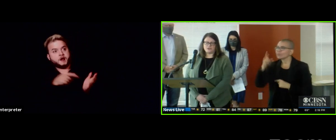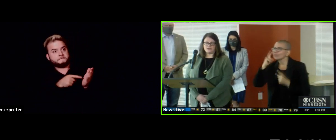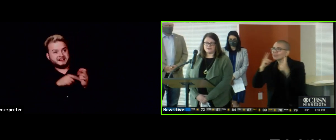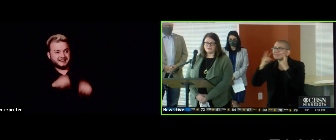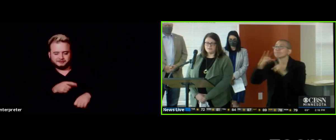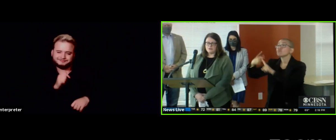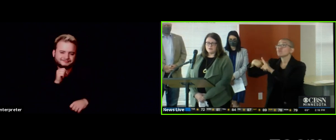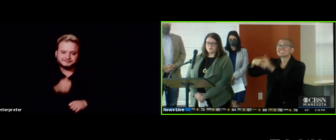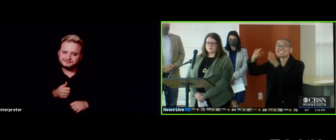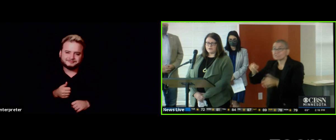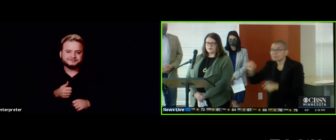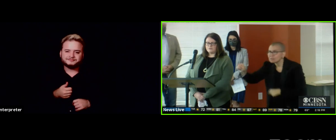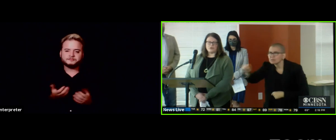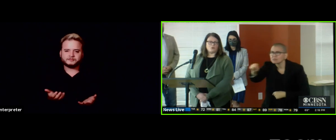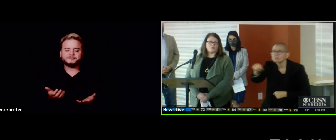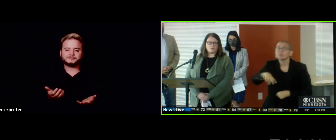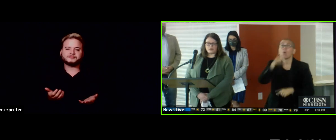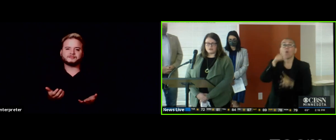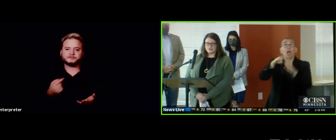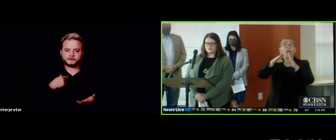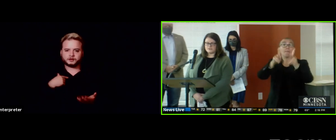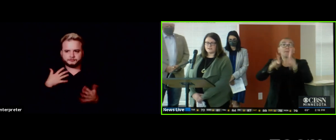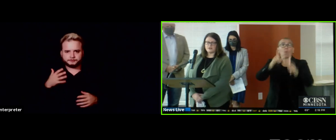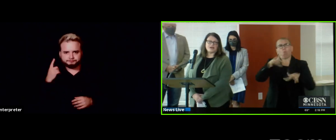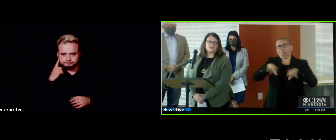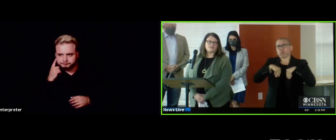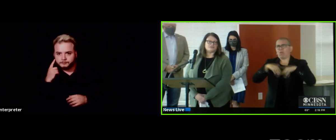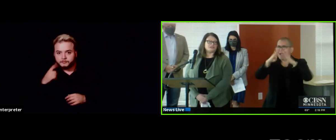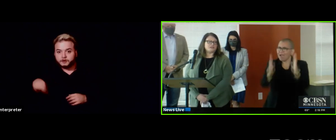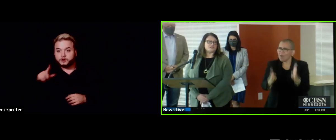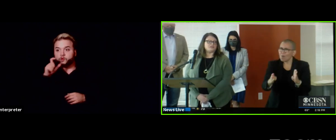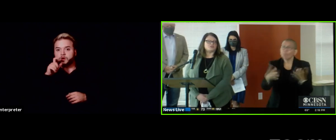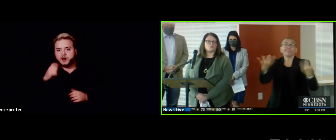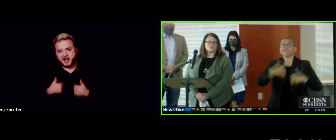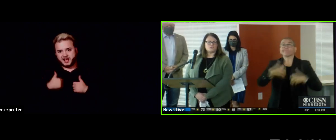We're also hearing from our local partners like our counties or cities, their school